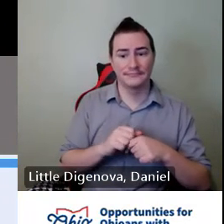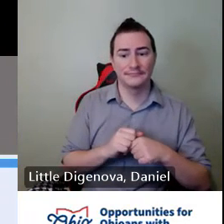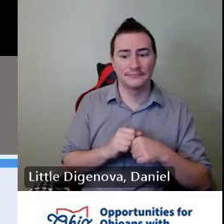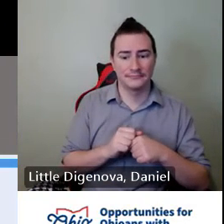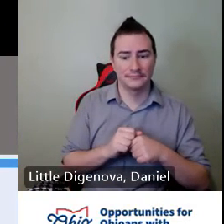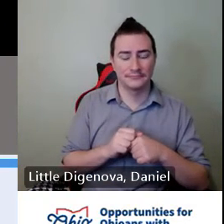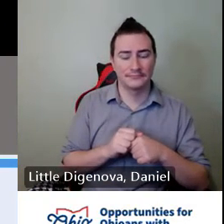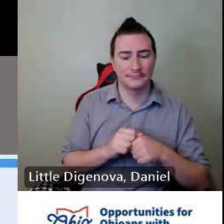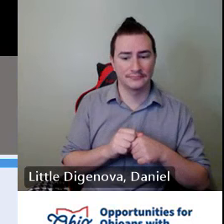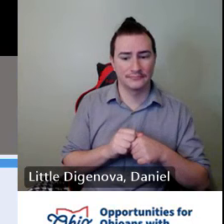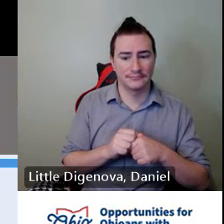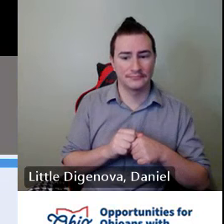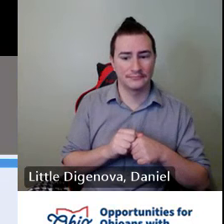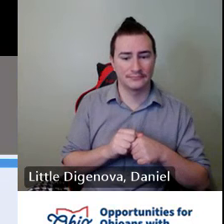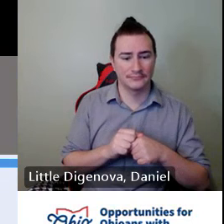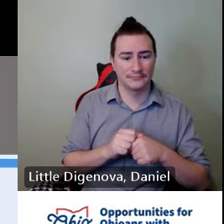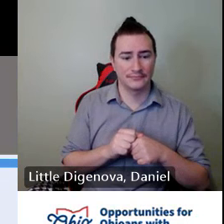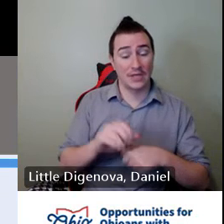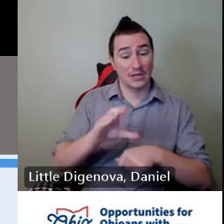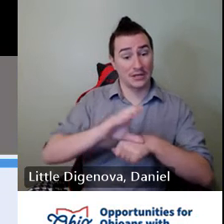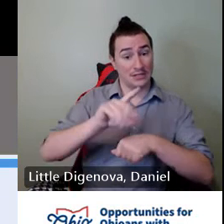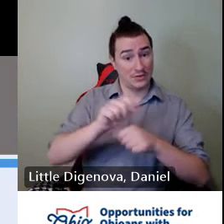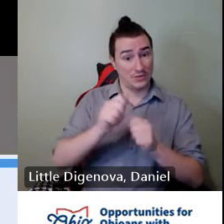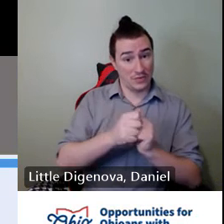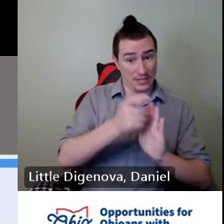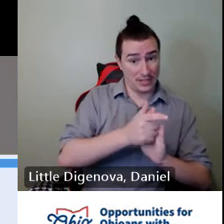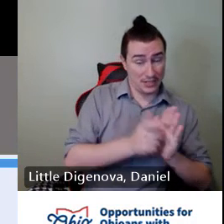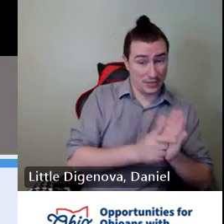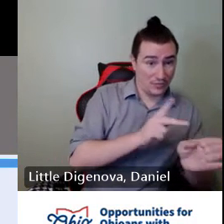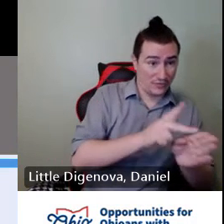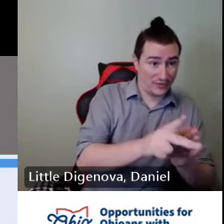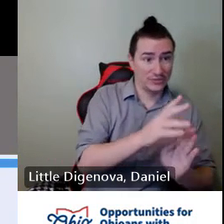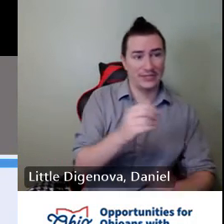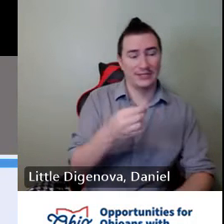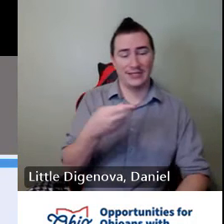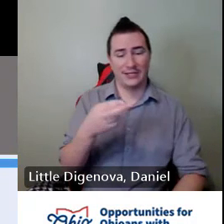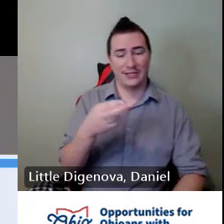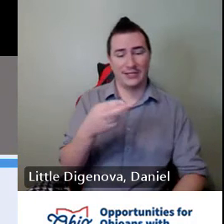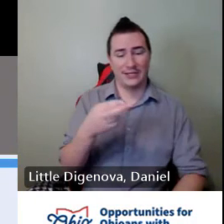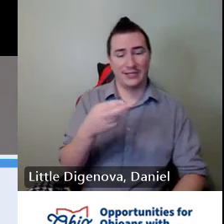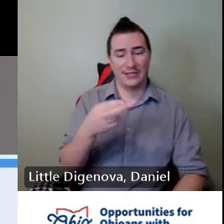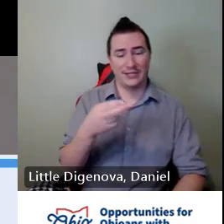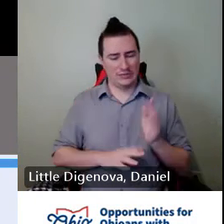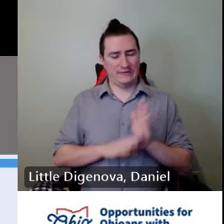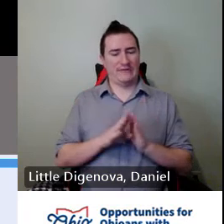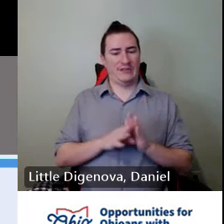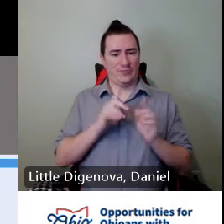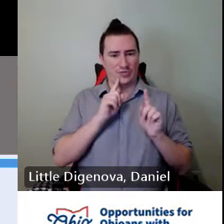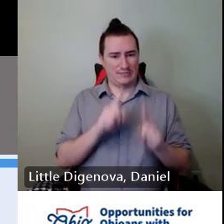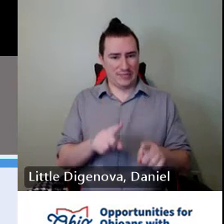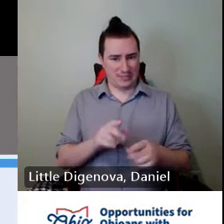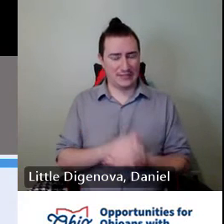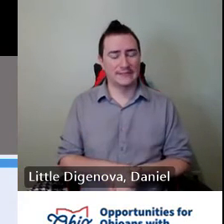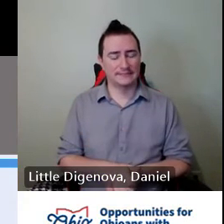legal professionals and its HR team to craft a response for these questions. One idea to consider is a response that states these